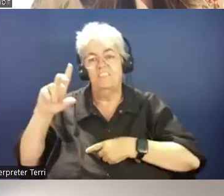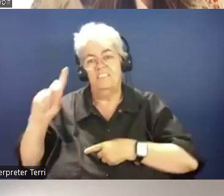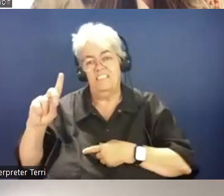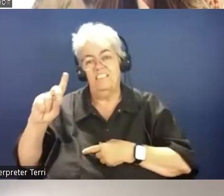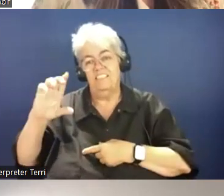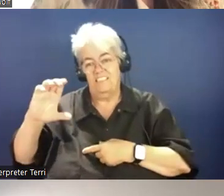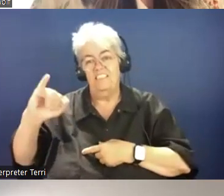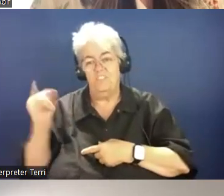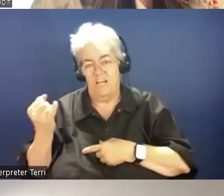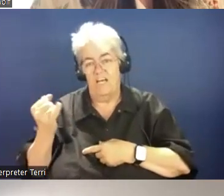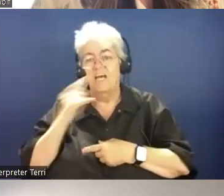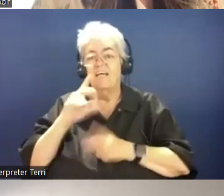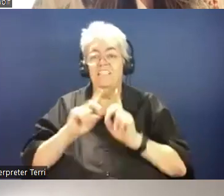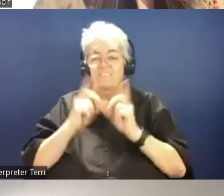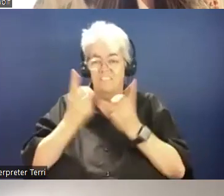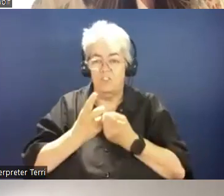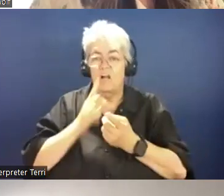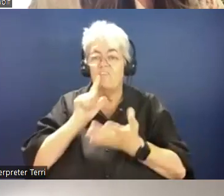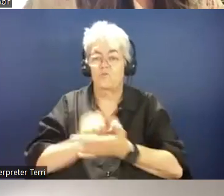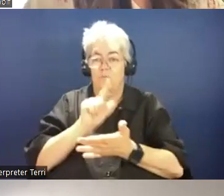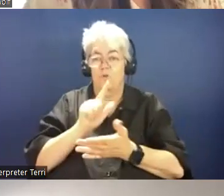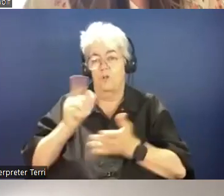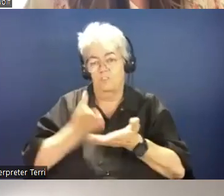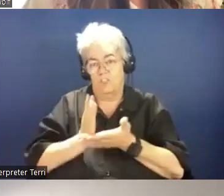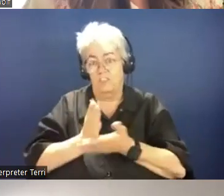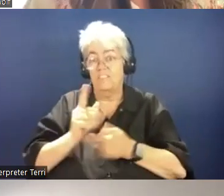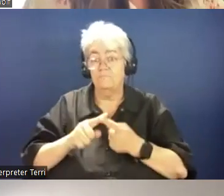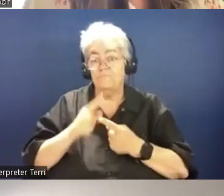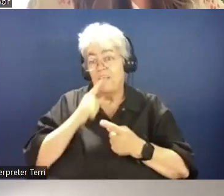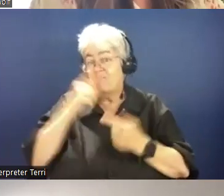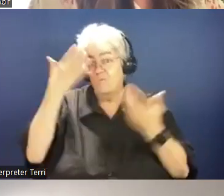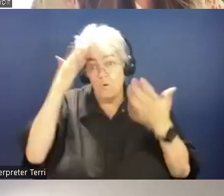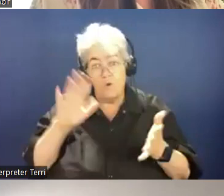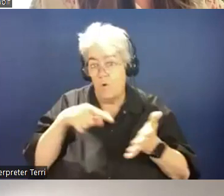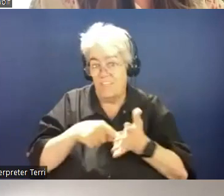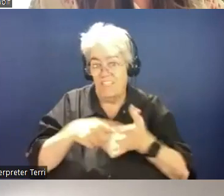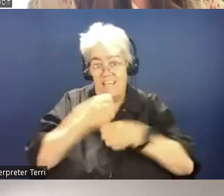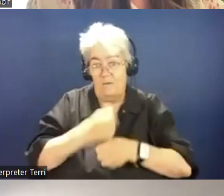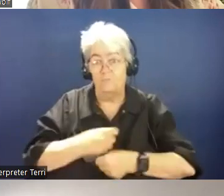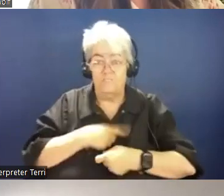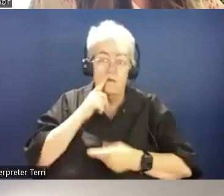Please let us know if you don't know these acronyms, and I'll do my best to remember to actually spell them out.